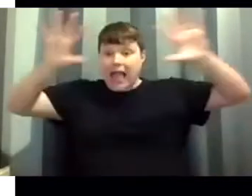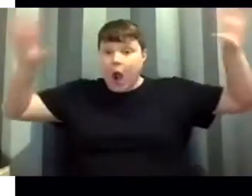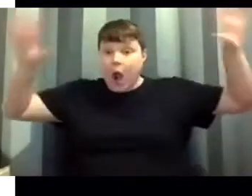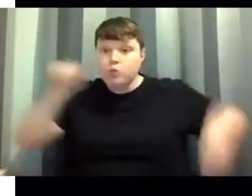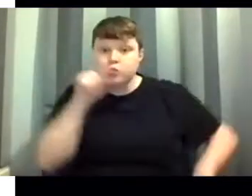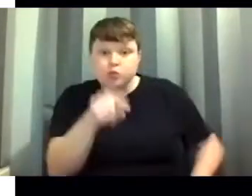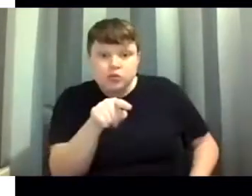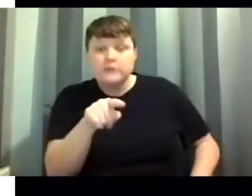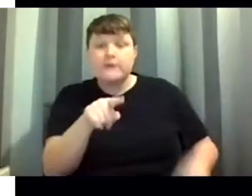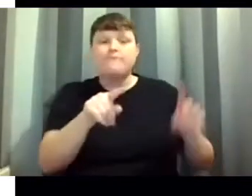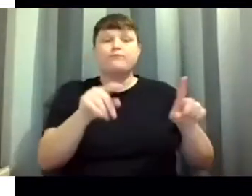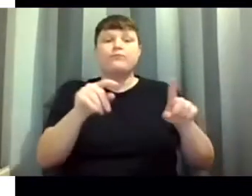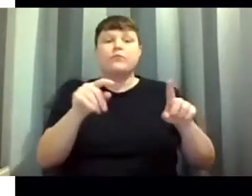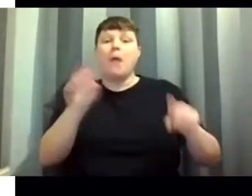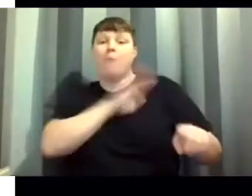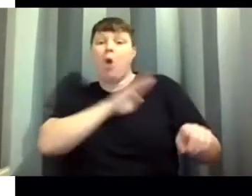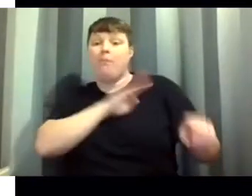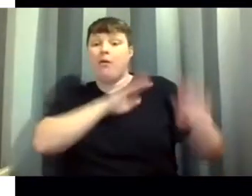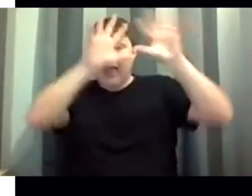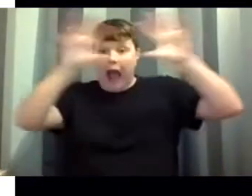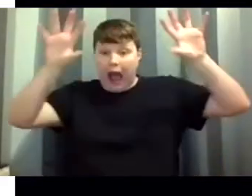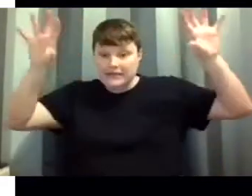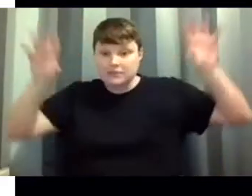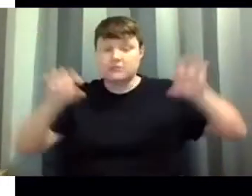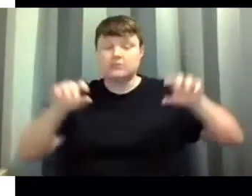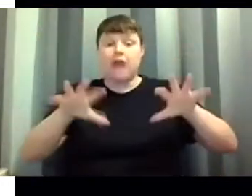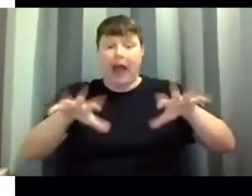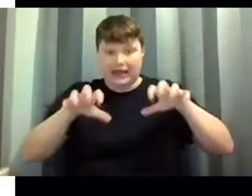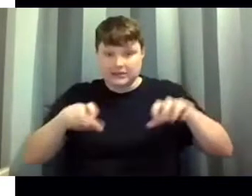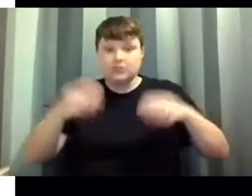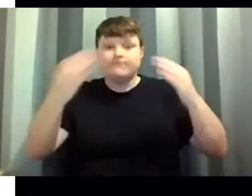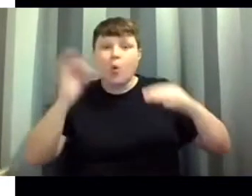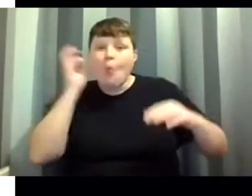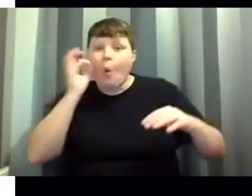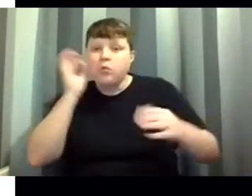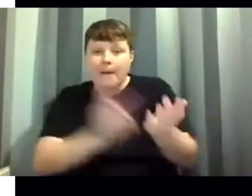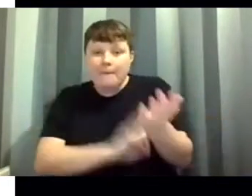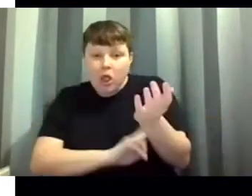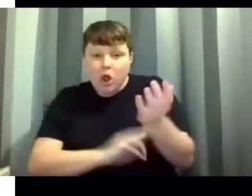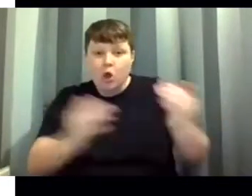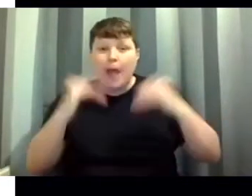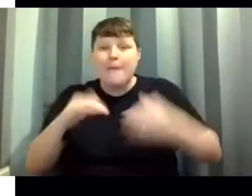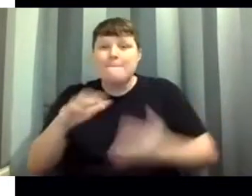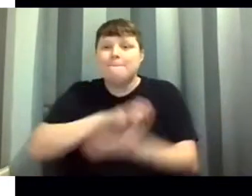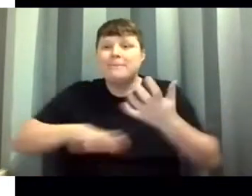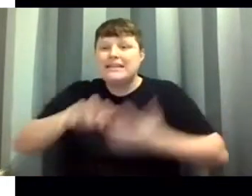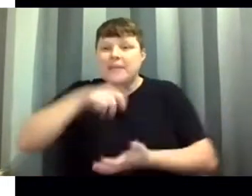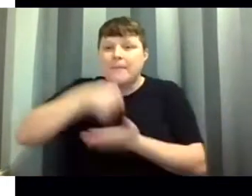and here's a mixed phase cloud (the melting layer) and through the front that was there. And this